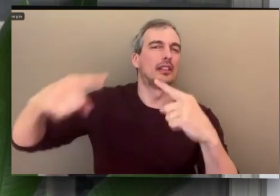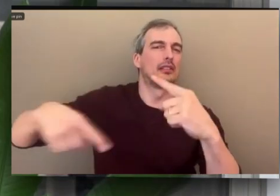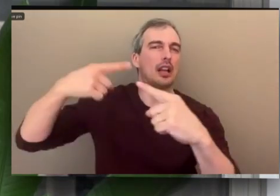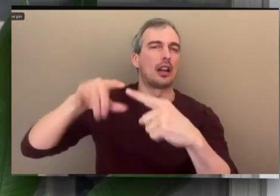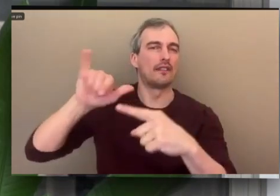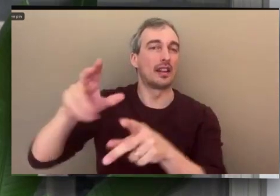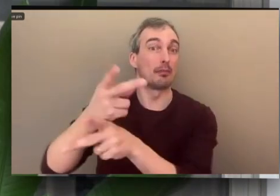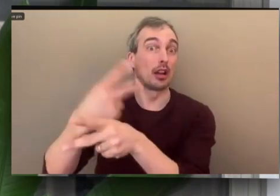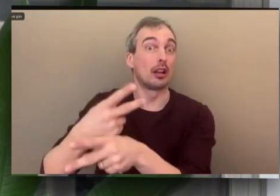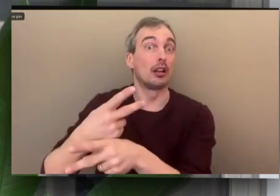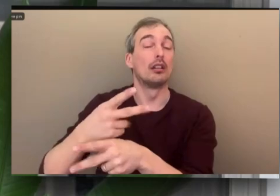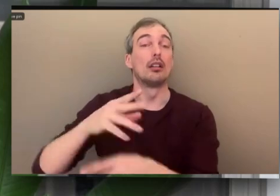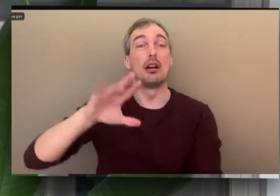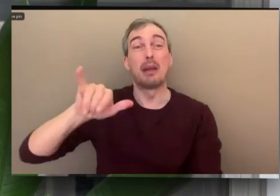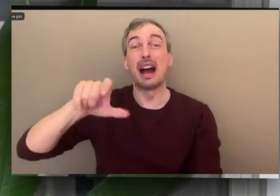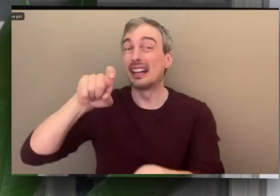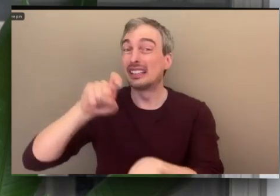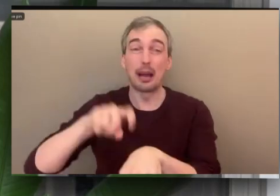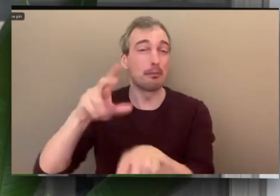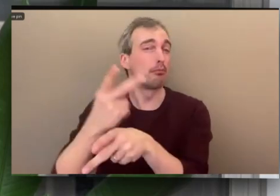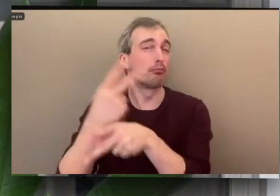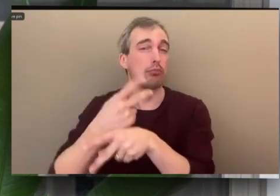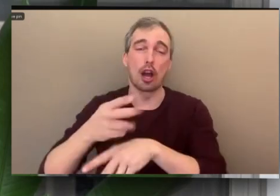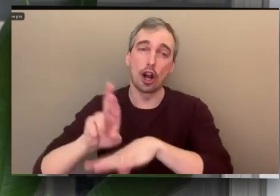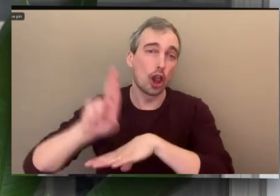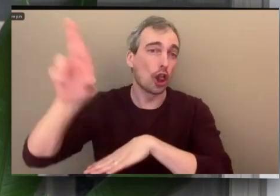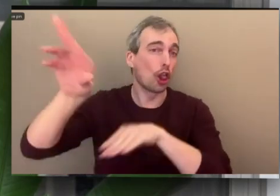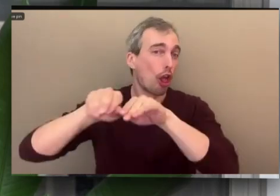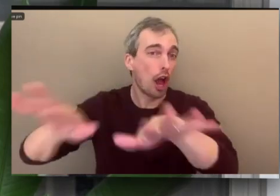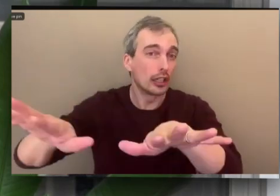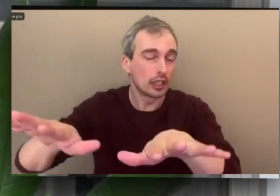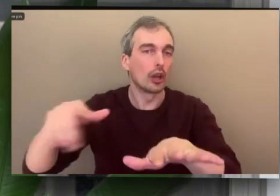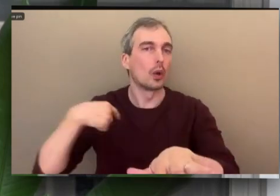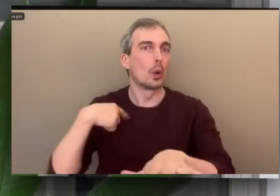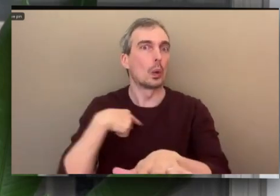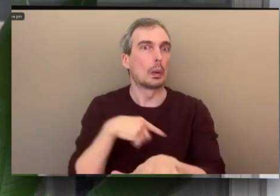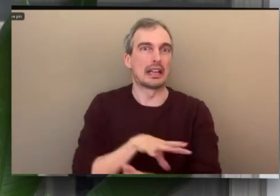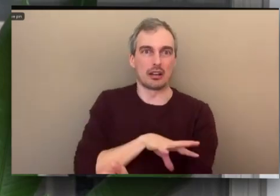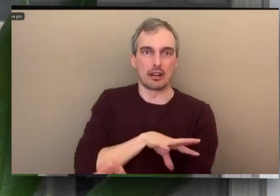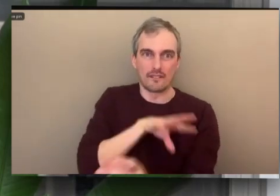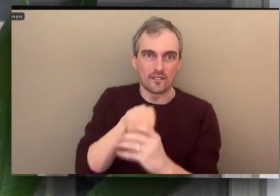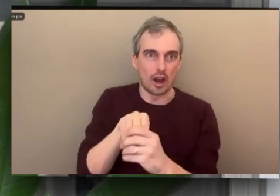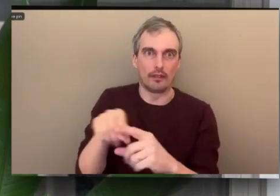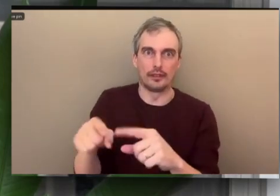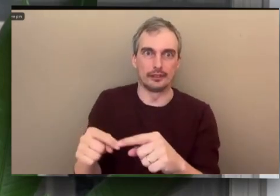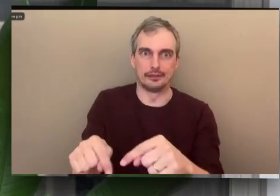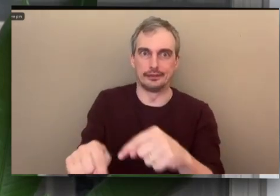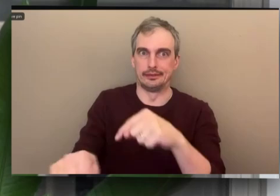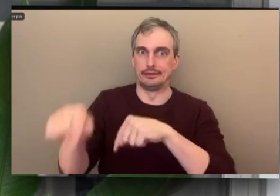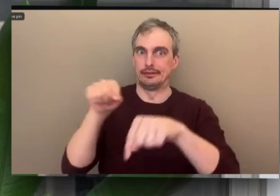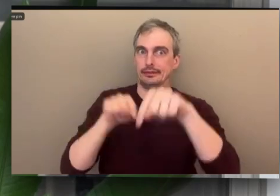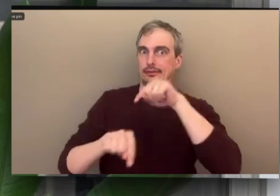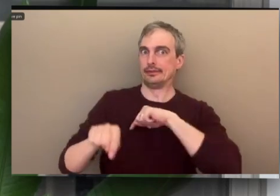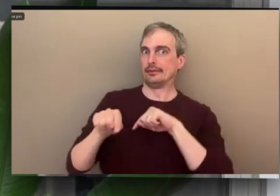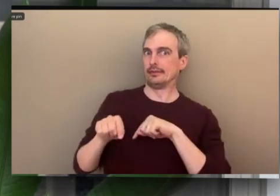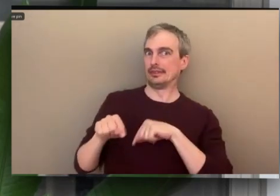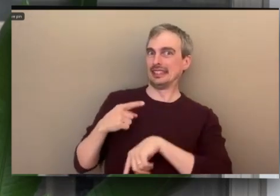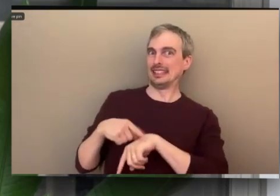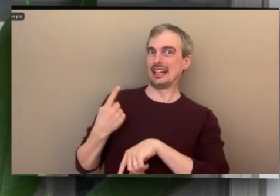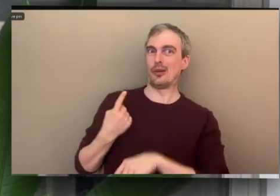So you know, there is a zero -- which is really -- everybody knows doesn't matter what you launch. There's always some type of defect. An accessibility or functional defect.